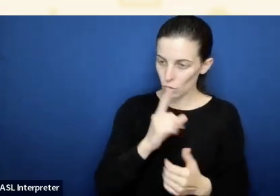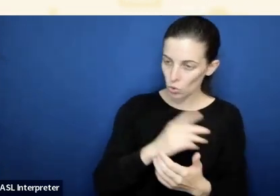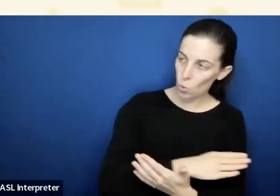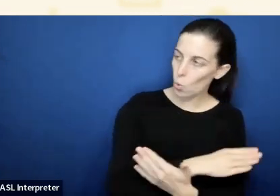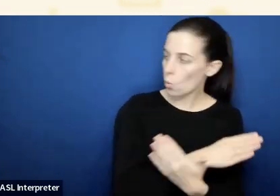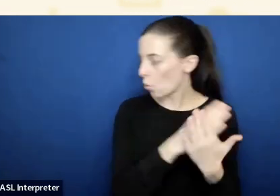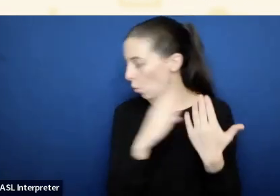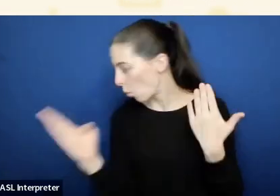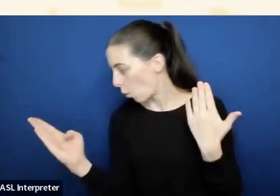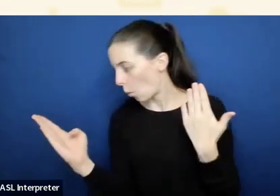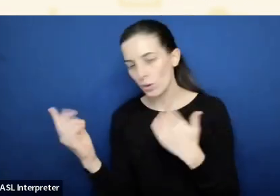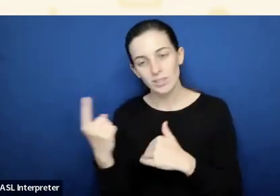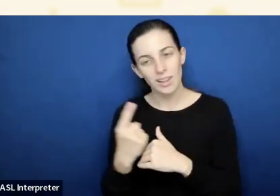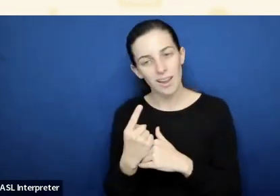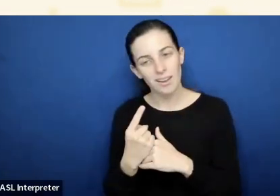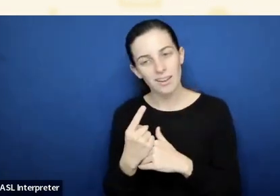And sometimes I need to take breaks.